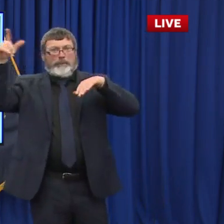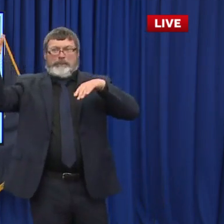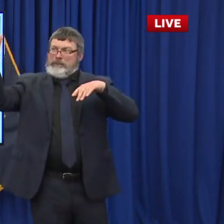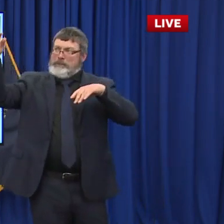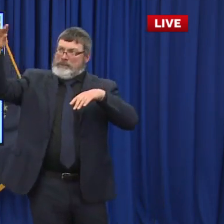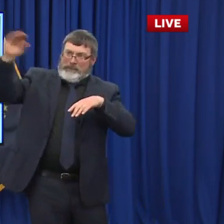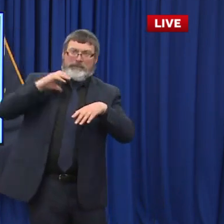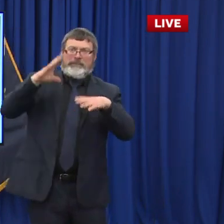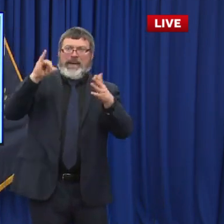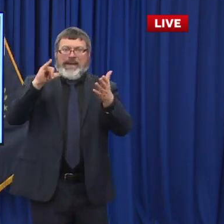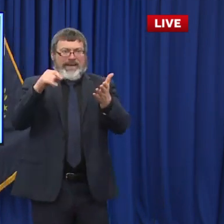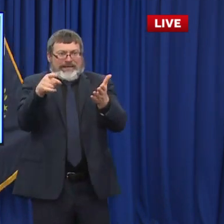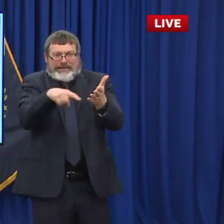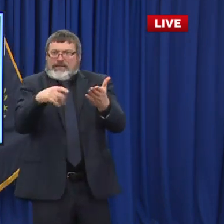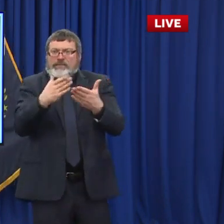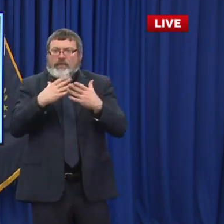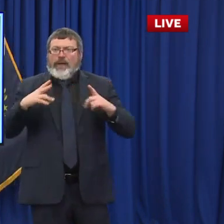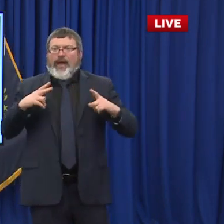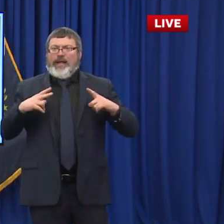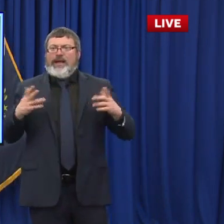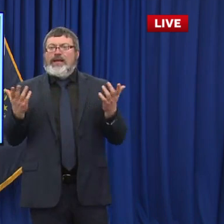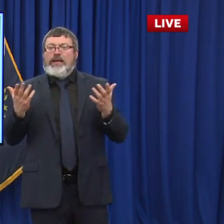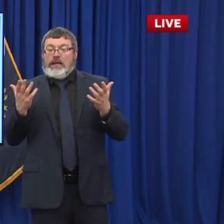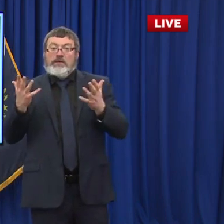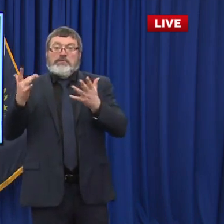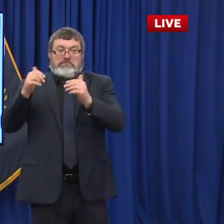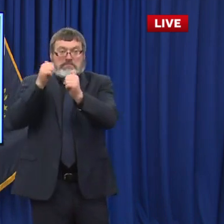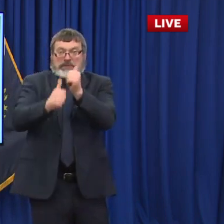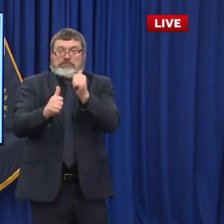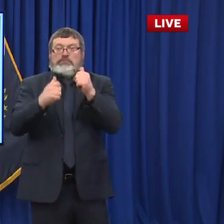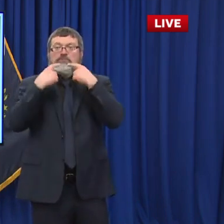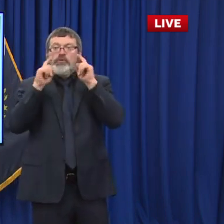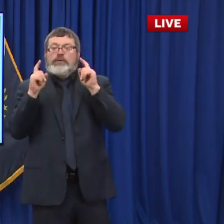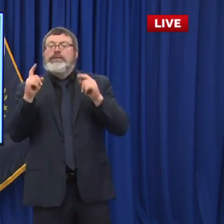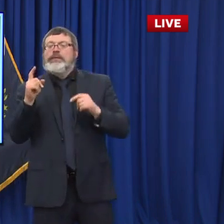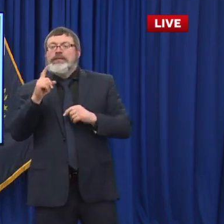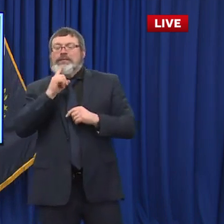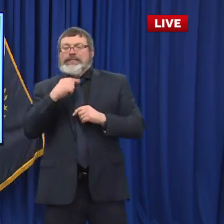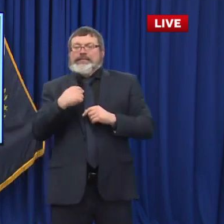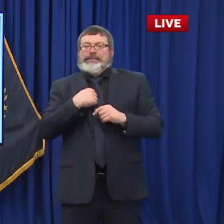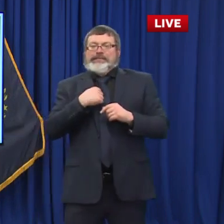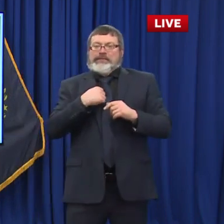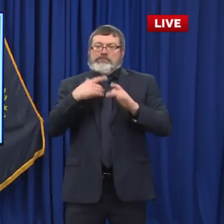IT WOULD BE GREAT IF THIS CONGRESS GOT SOMETHING TO DO -- GOT SOMETHING DONE BEFORE THEY LEAVE.